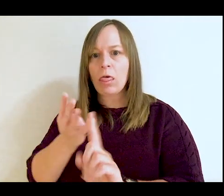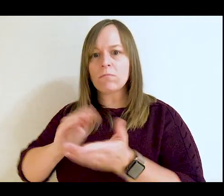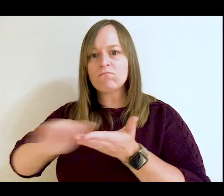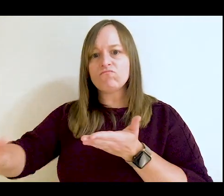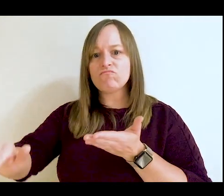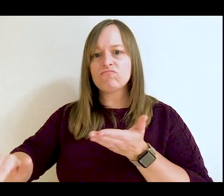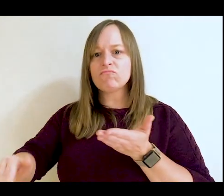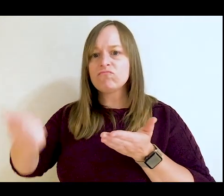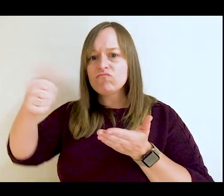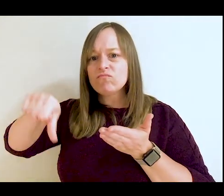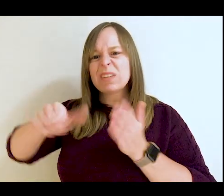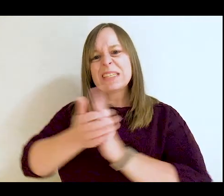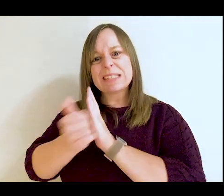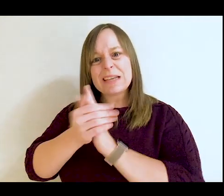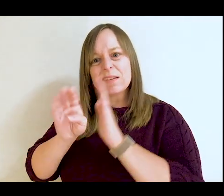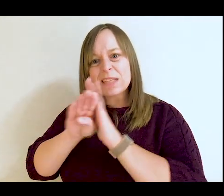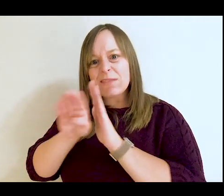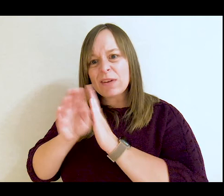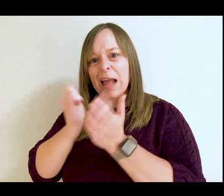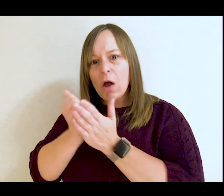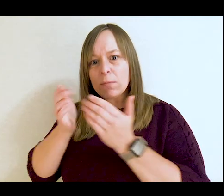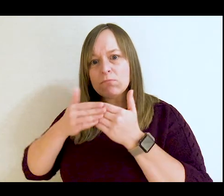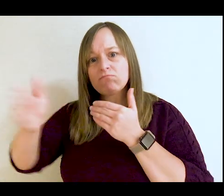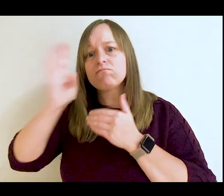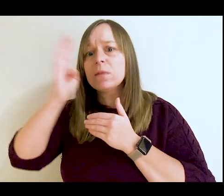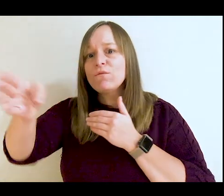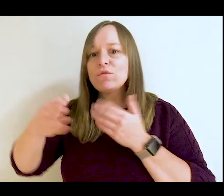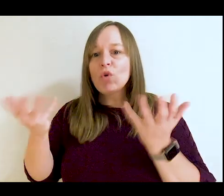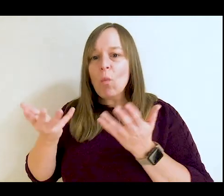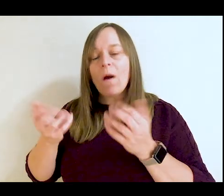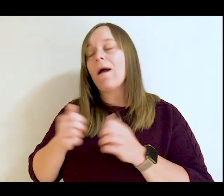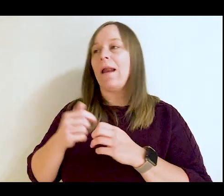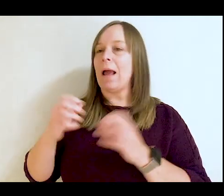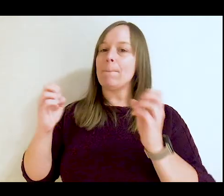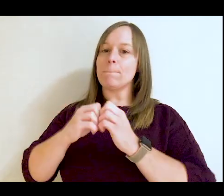and dismissed. The skills I developed that will help me in the future are I am